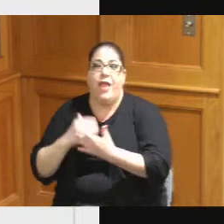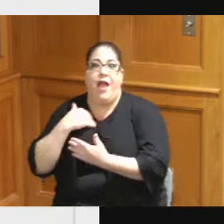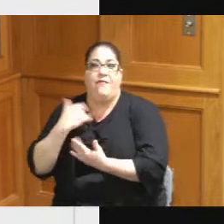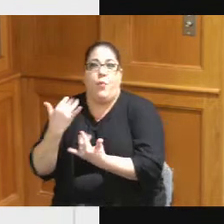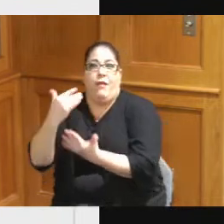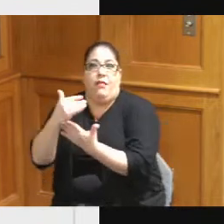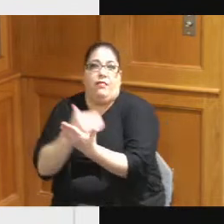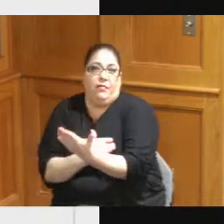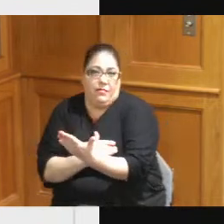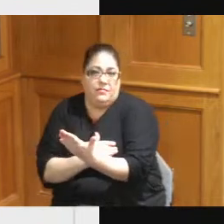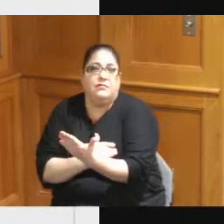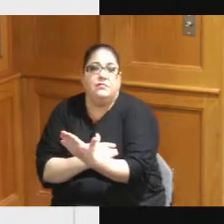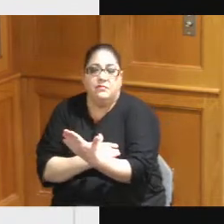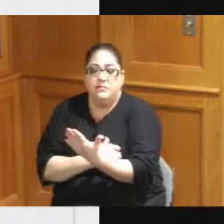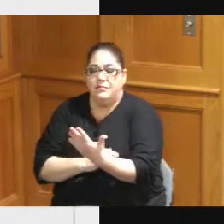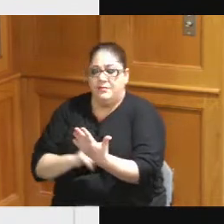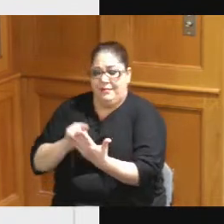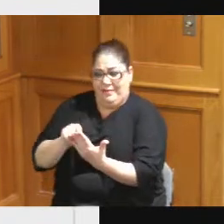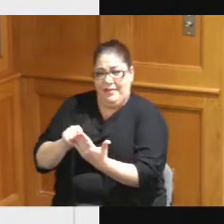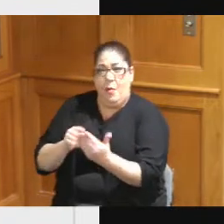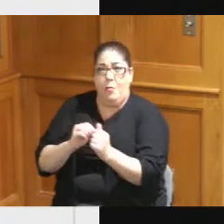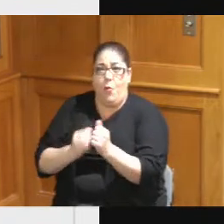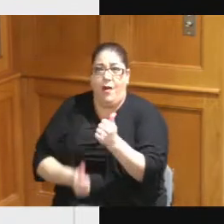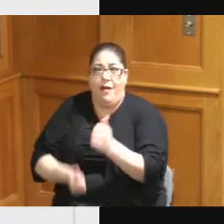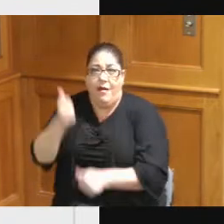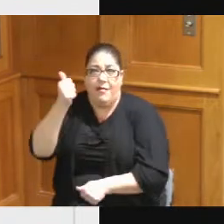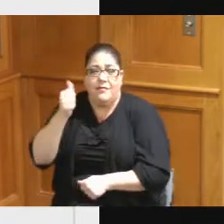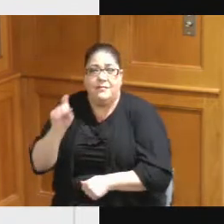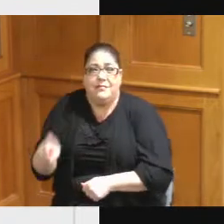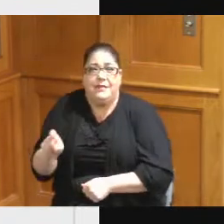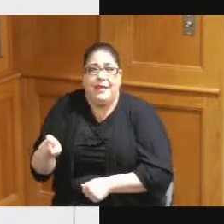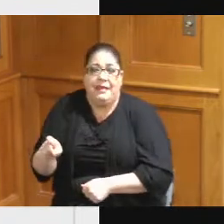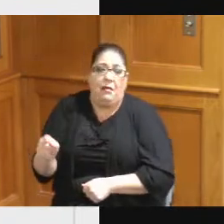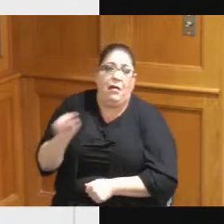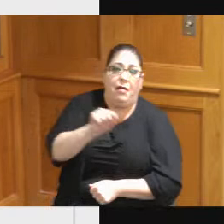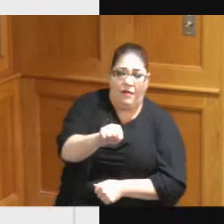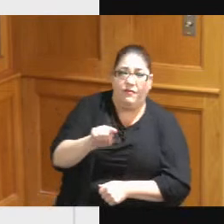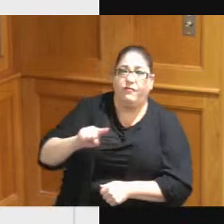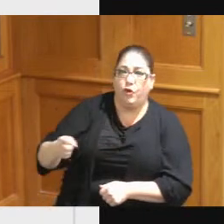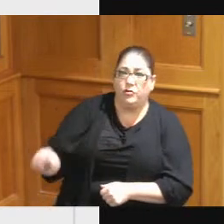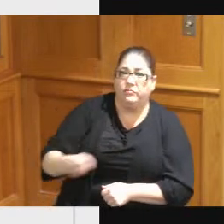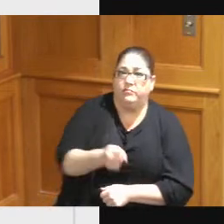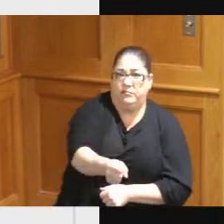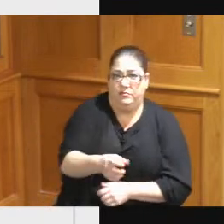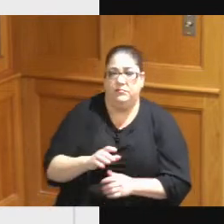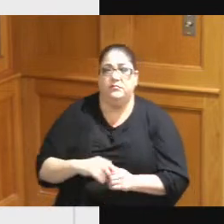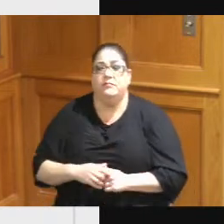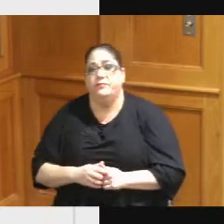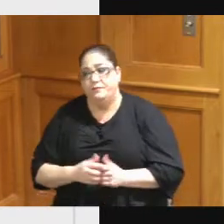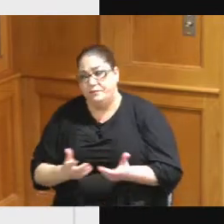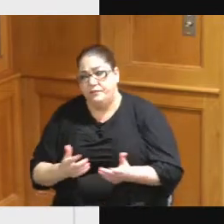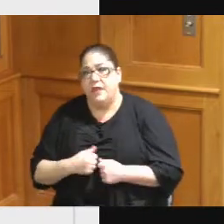program over a person who had been homeless for years coordinated entry as something we